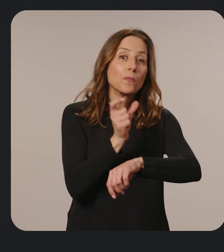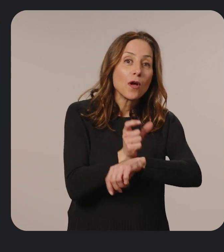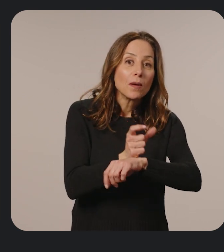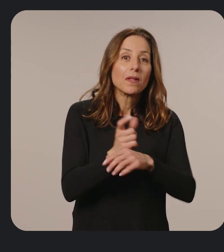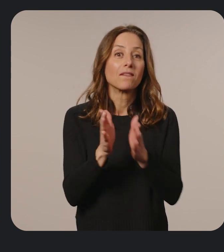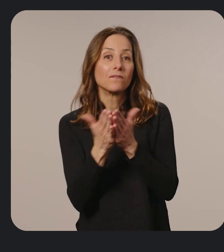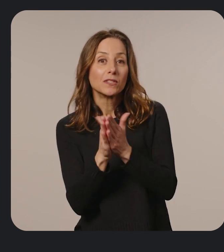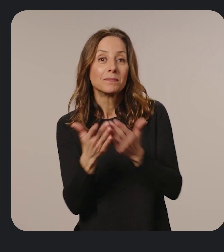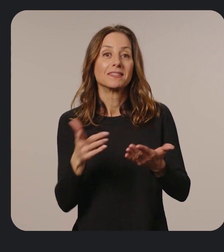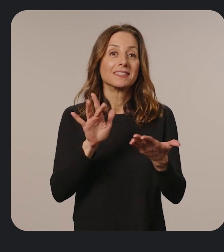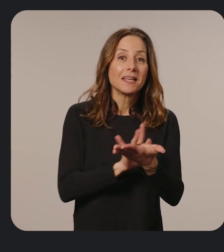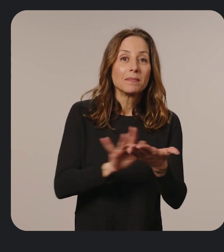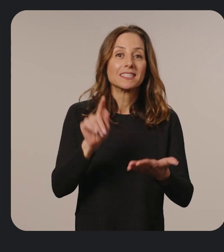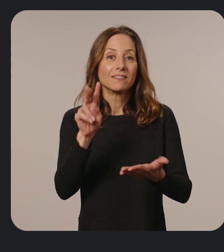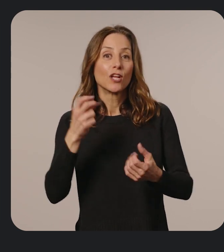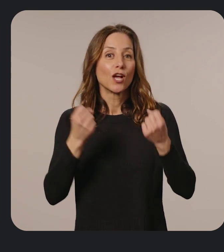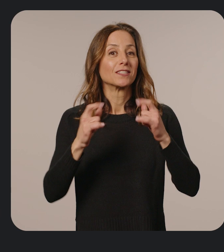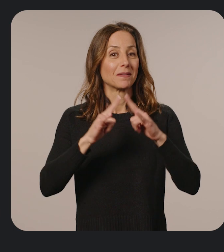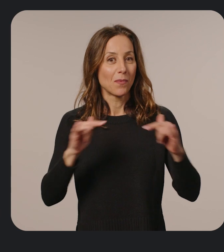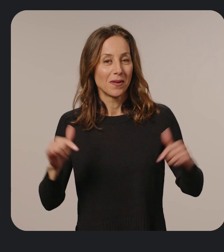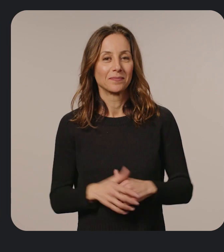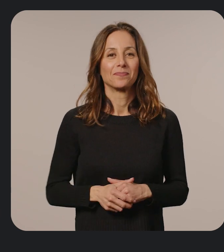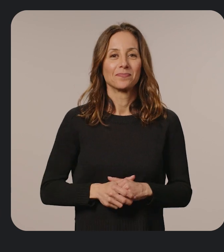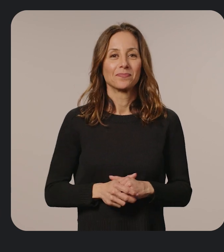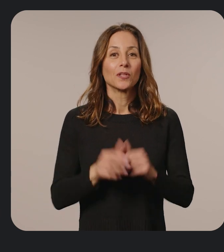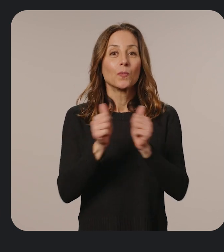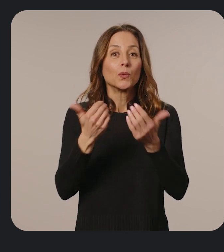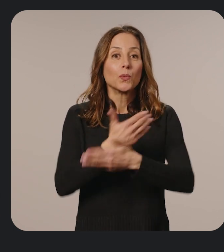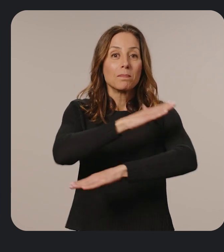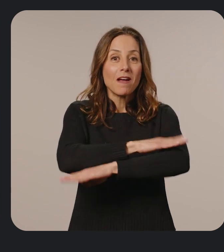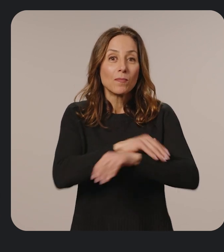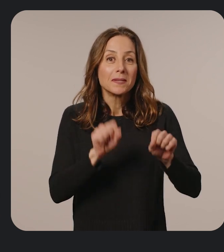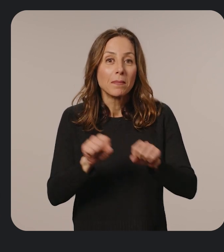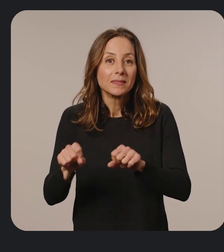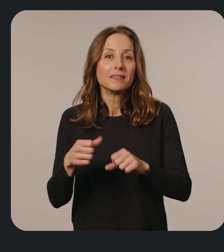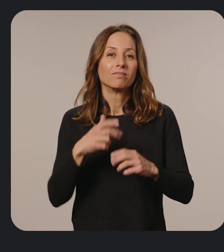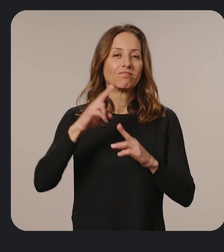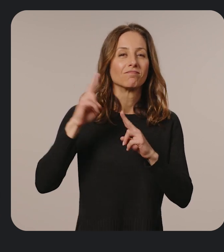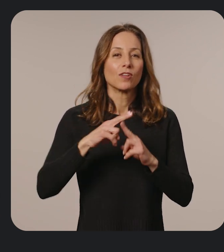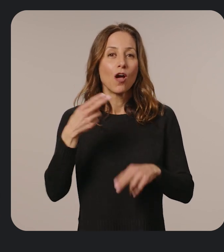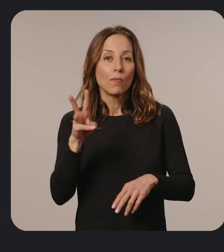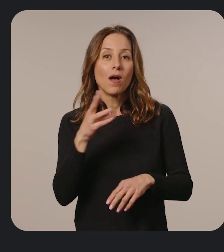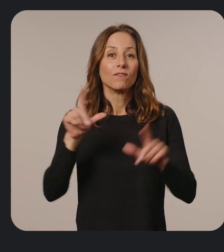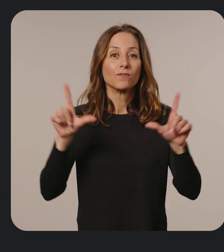such as wearables, foldables, tablets, TVs, cars, and more. With new platform capabilities, premium hardware,